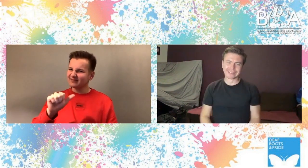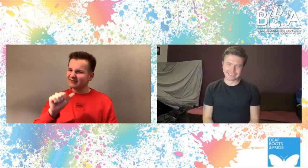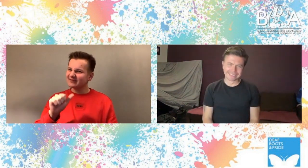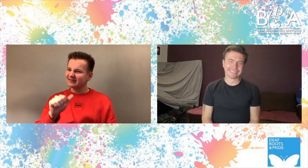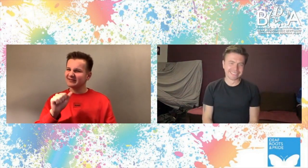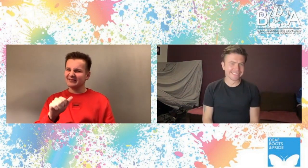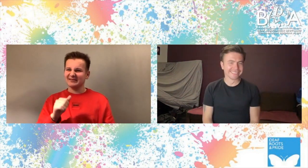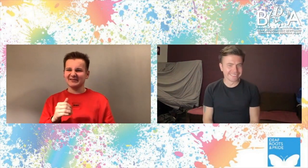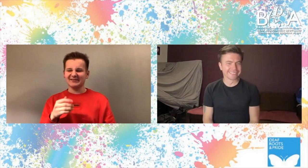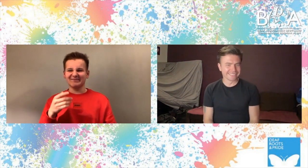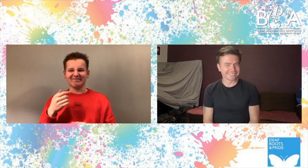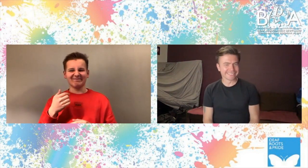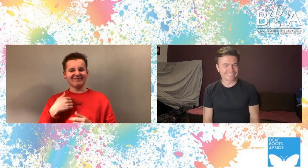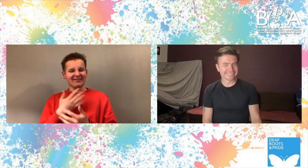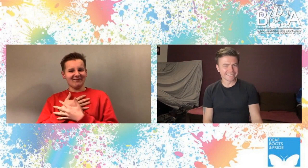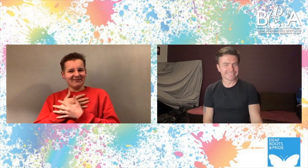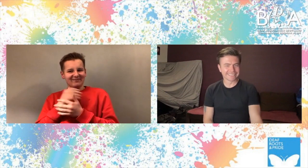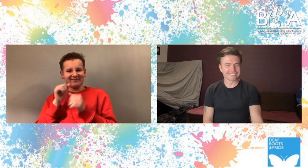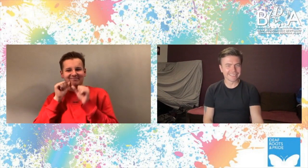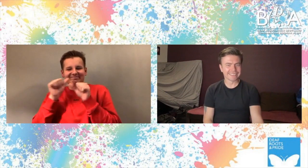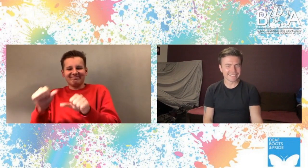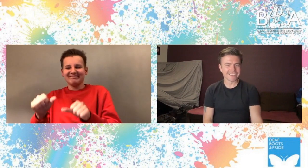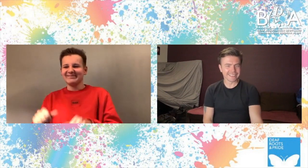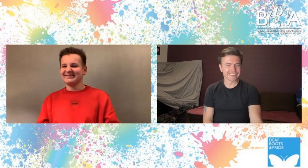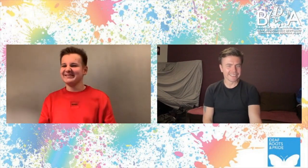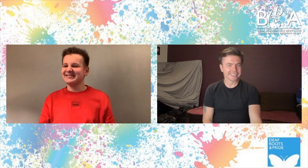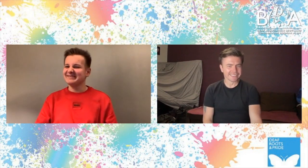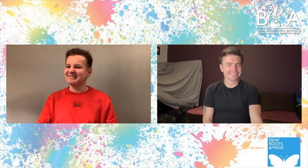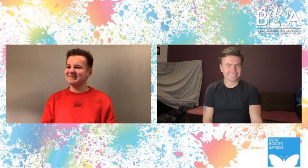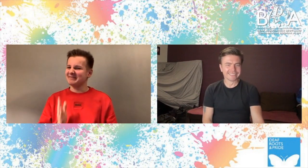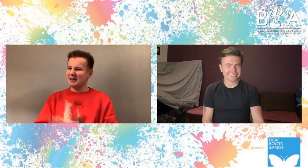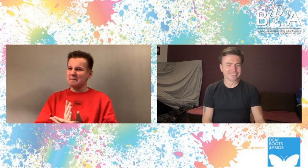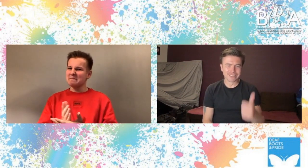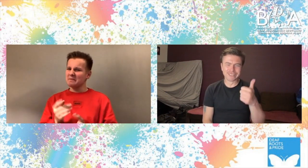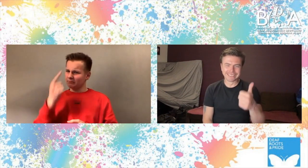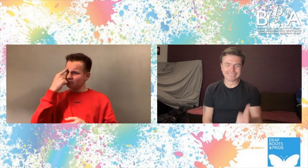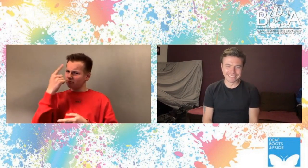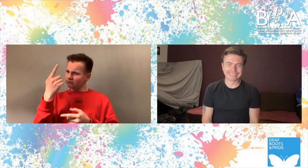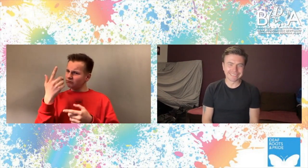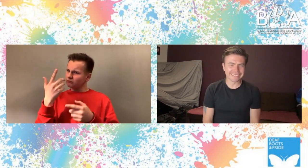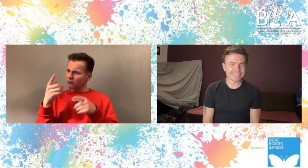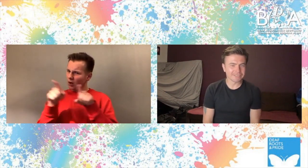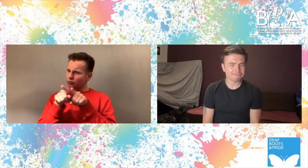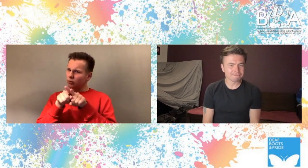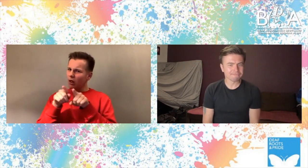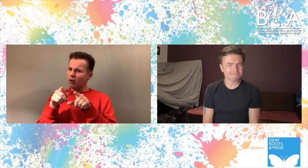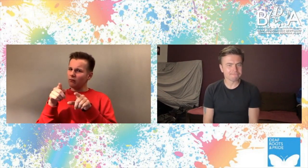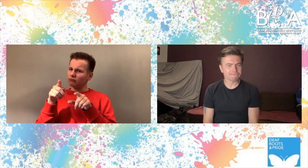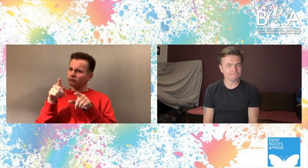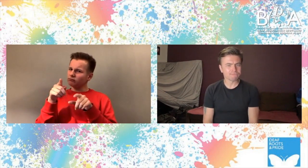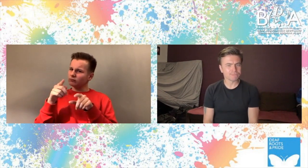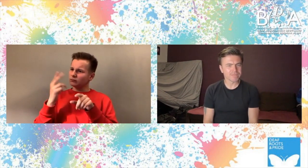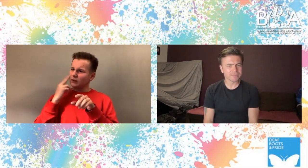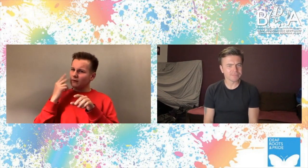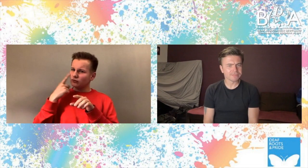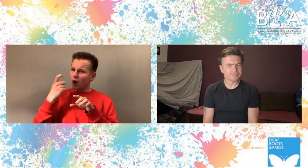You’re right. I love it and I spend lots of time there. So, what about Deaf